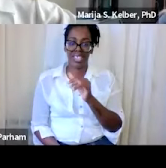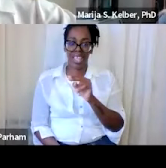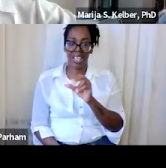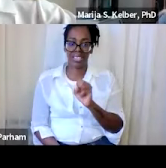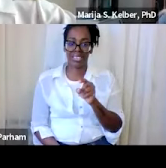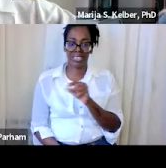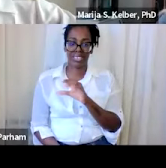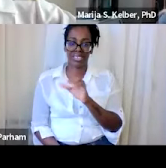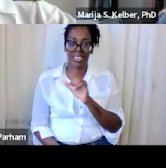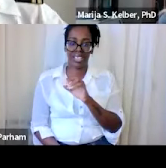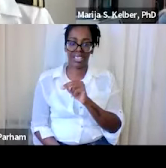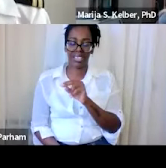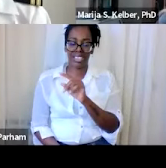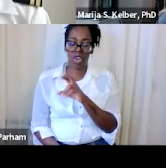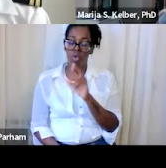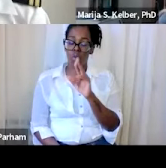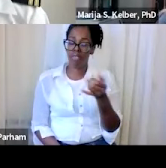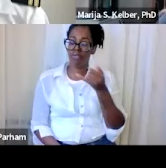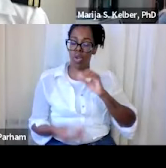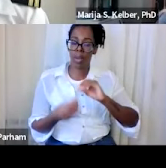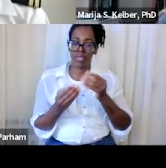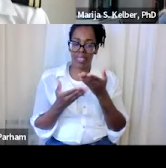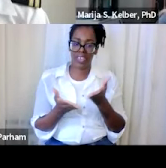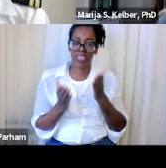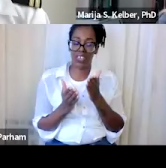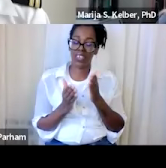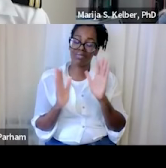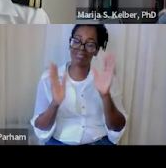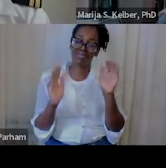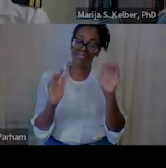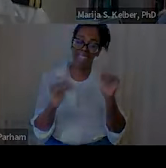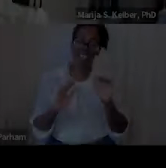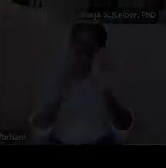to directly reach the GAINS Center. Goodbye, and have a great afternoon everyone.